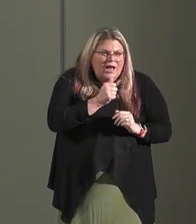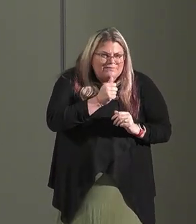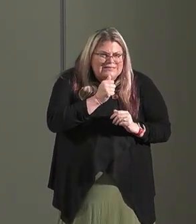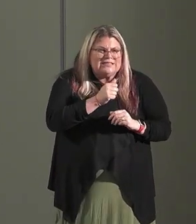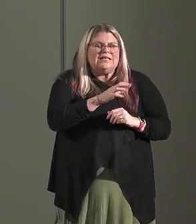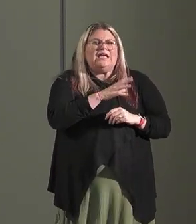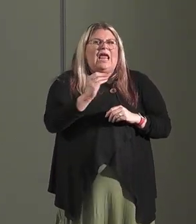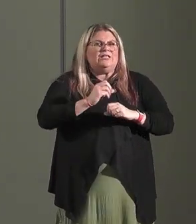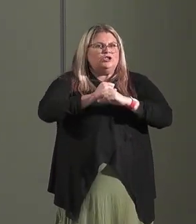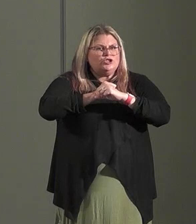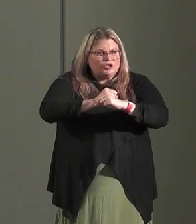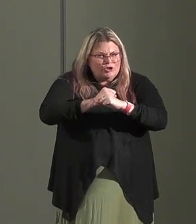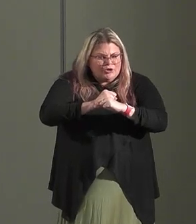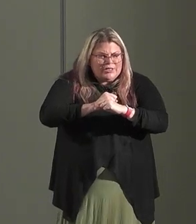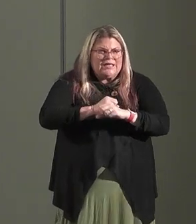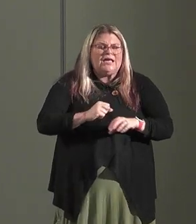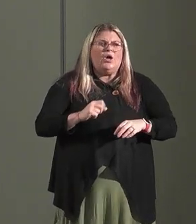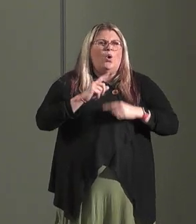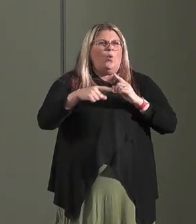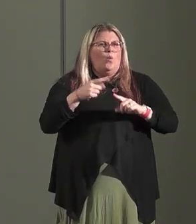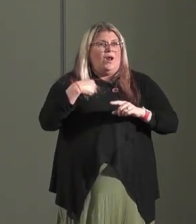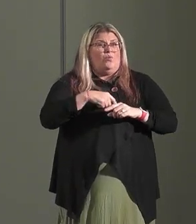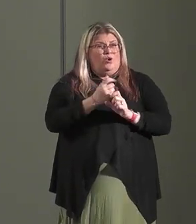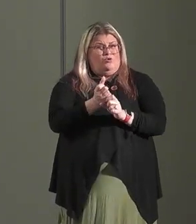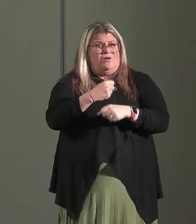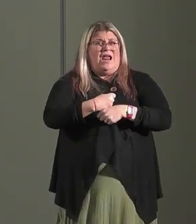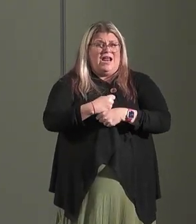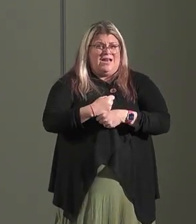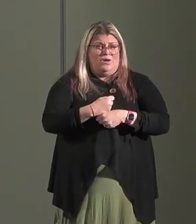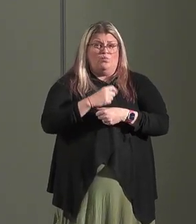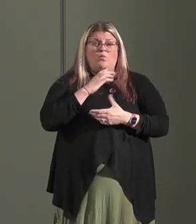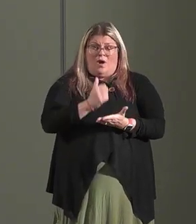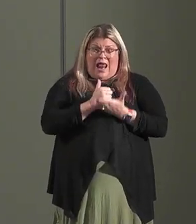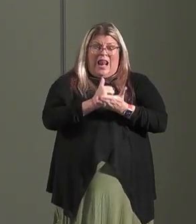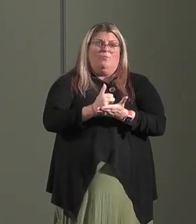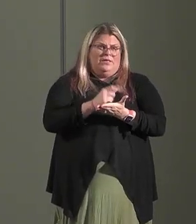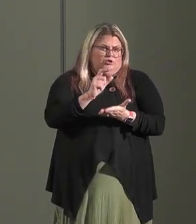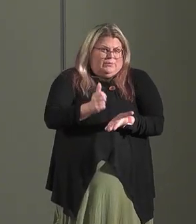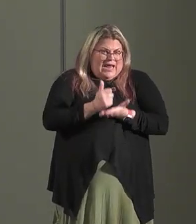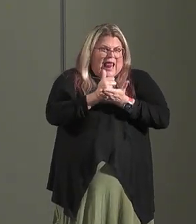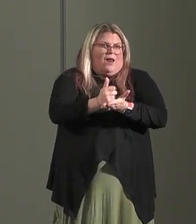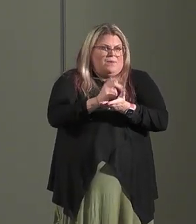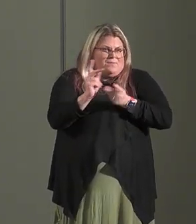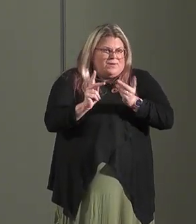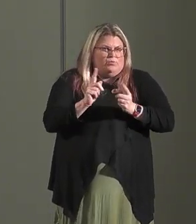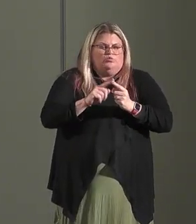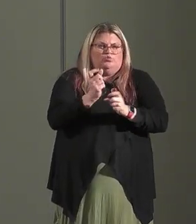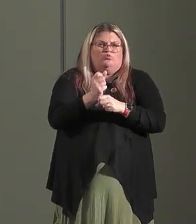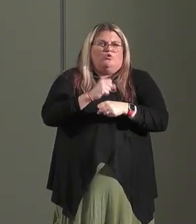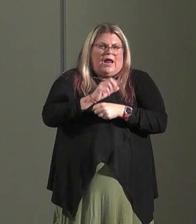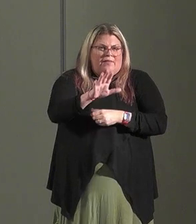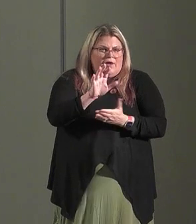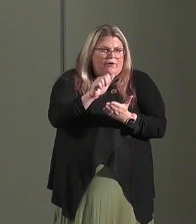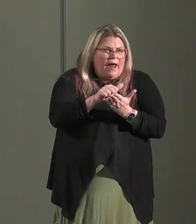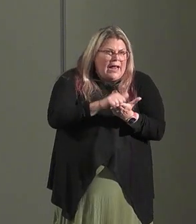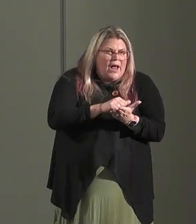and security when we create, or assisting the people to create the accounts. Who creates the